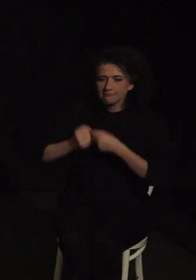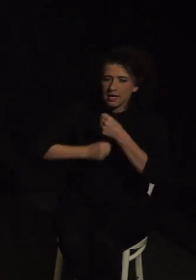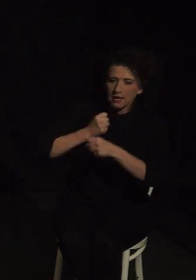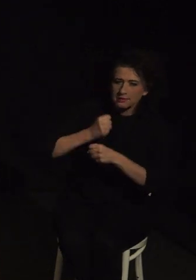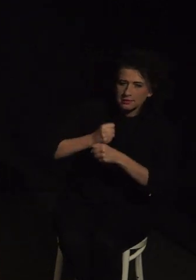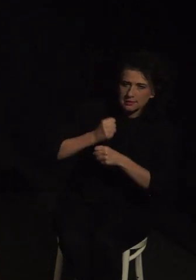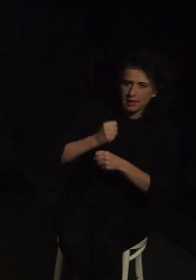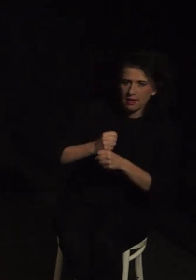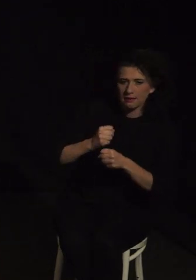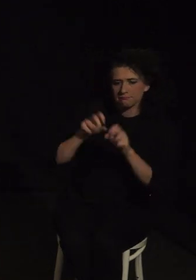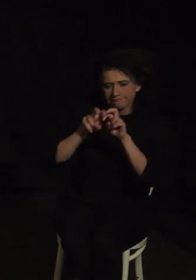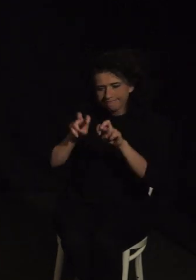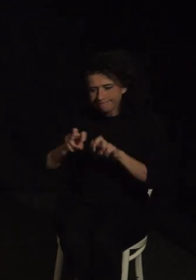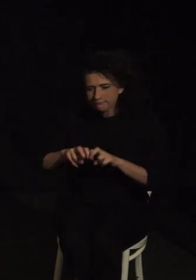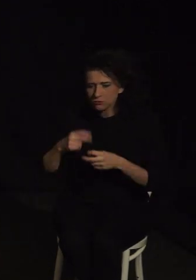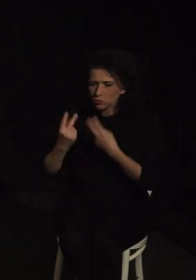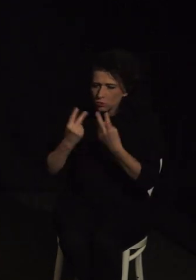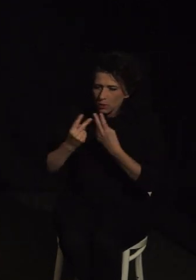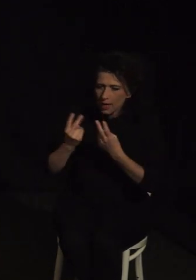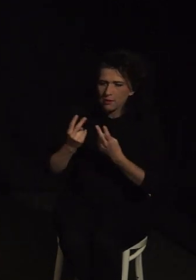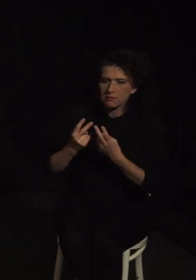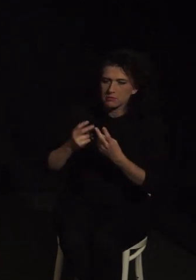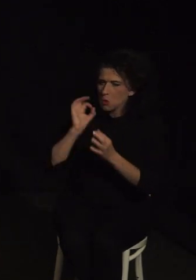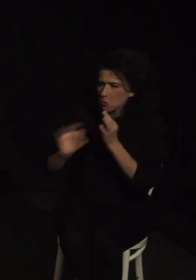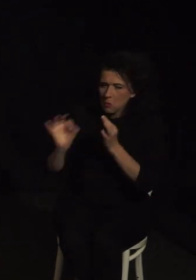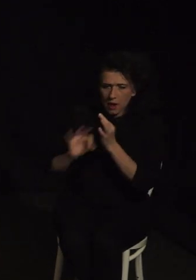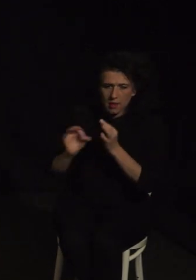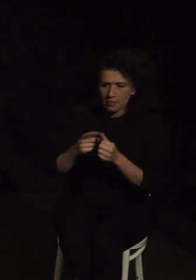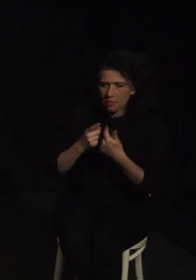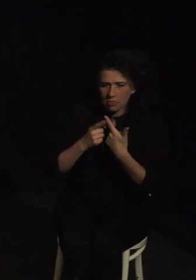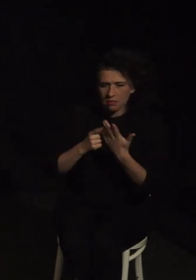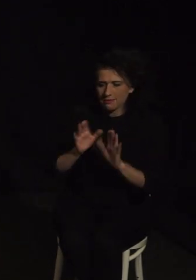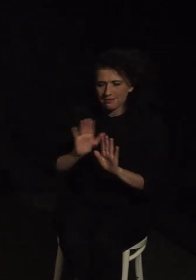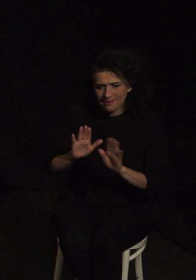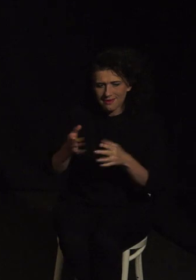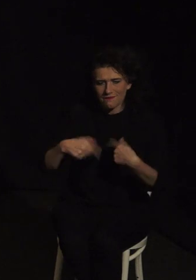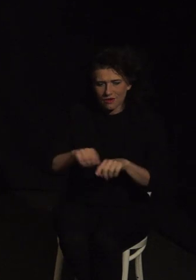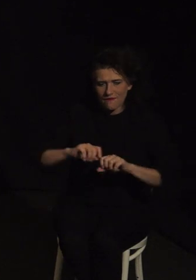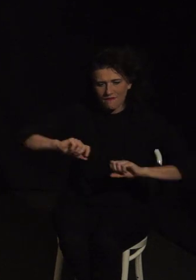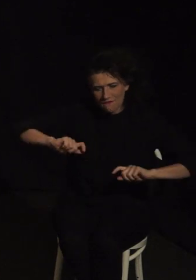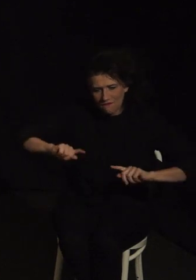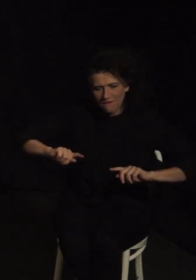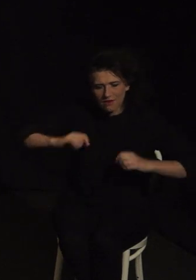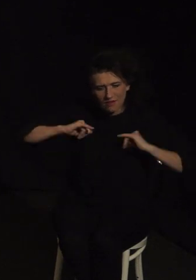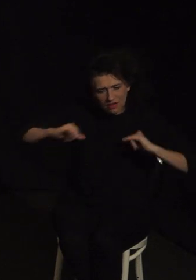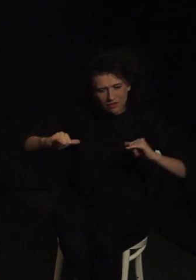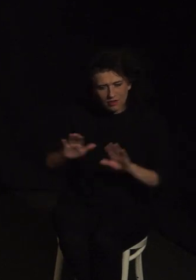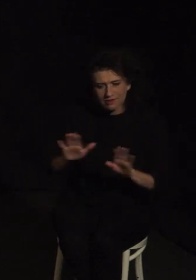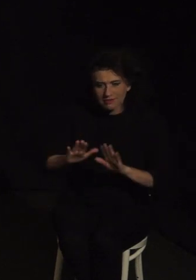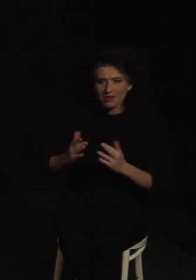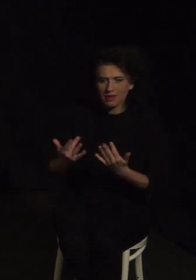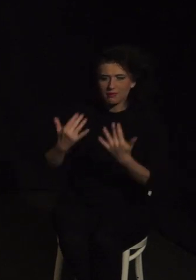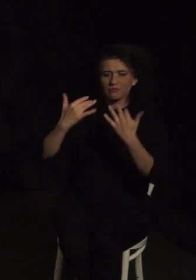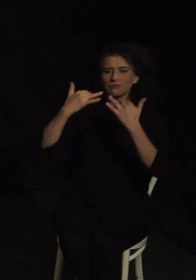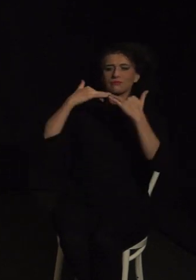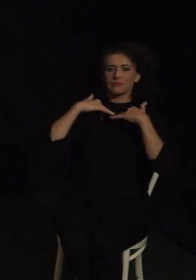or an incredible effort here. No. It just comes to me.